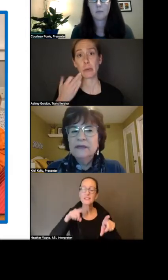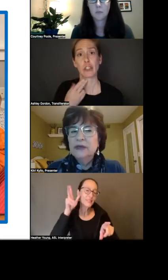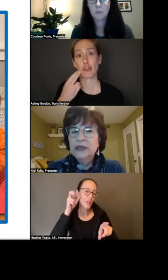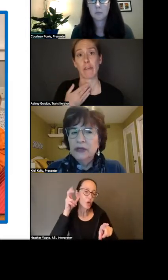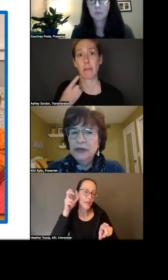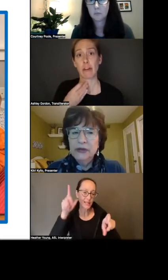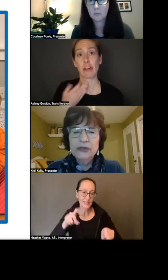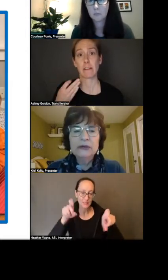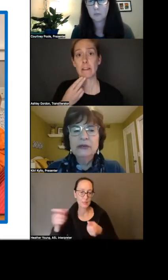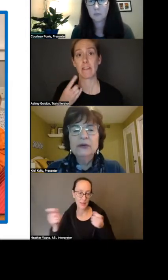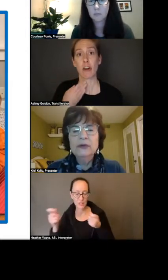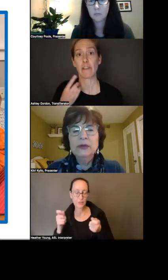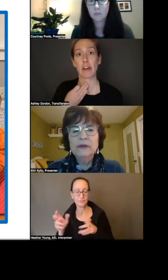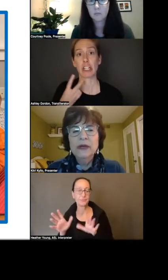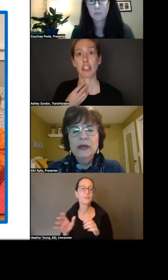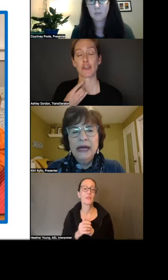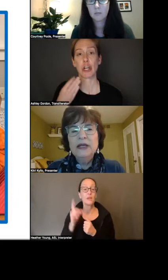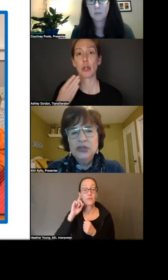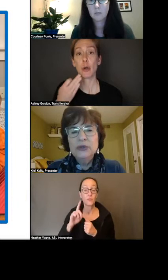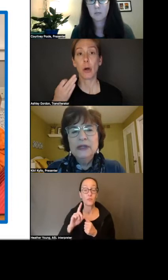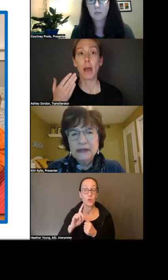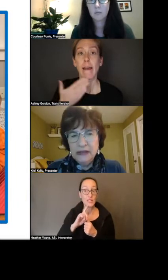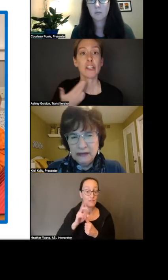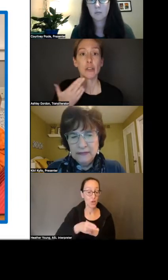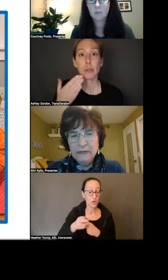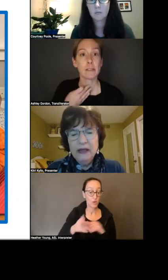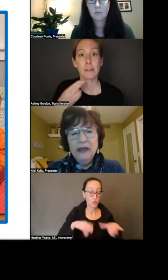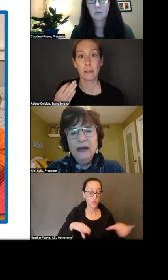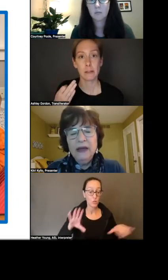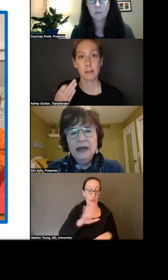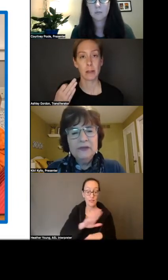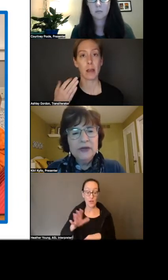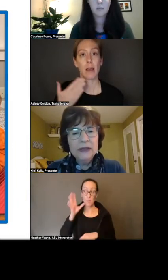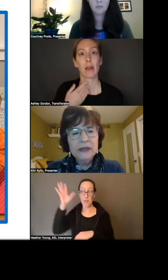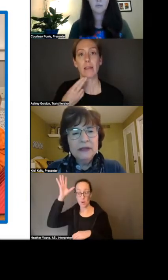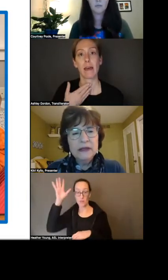of deaf and hard of hearing children age two to six. And they asked families